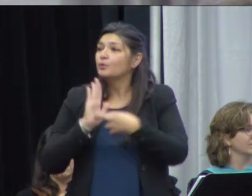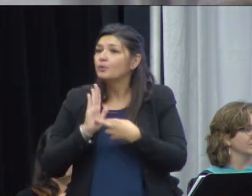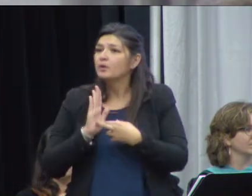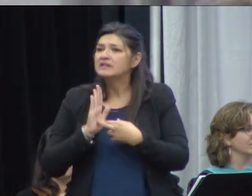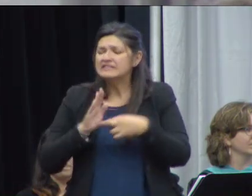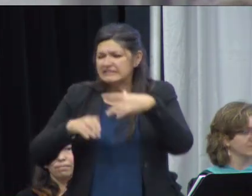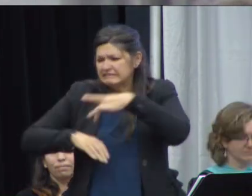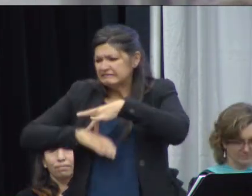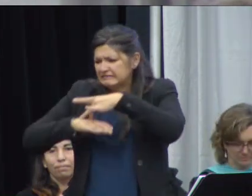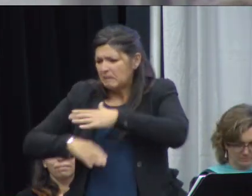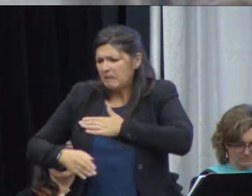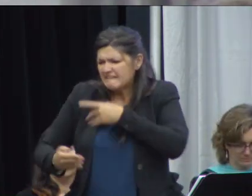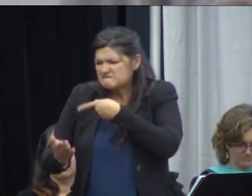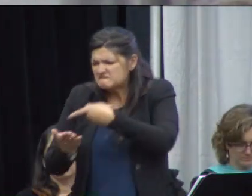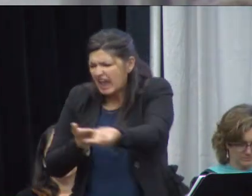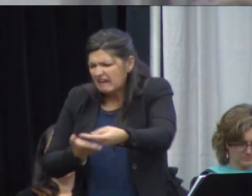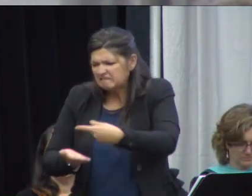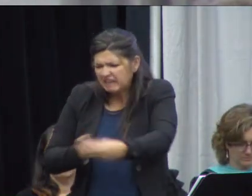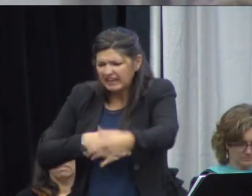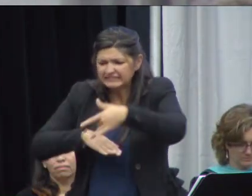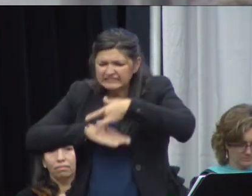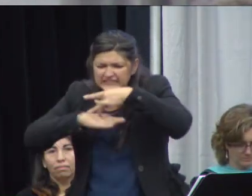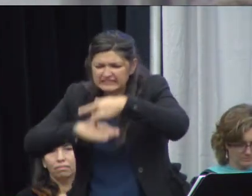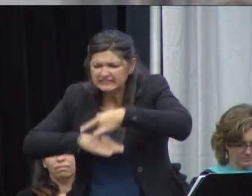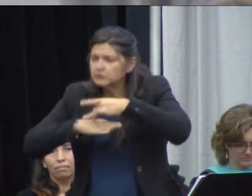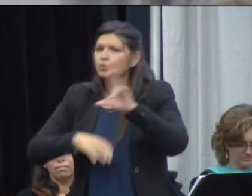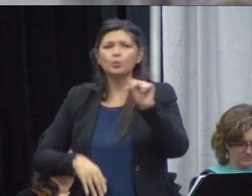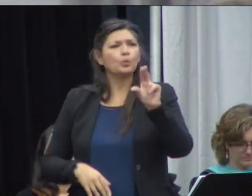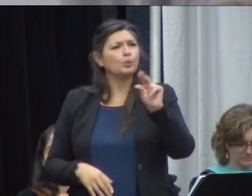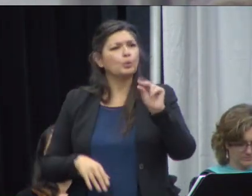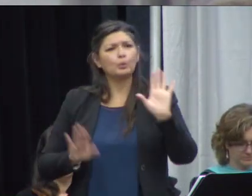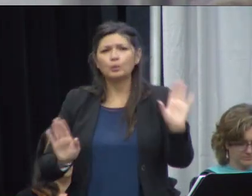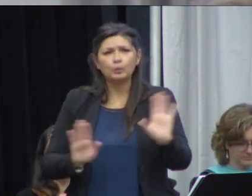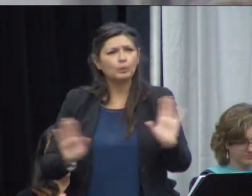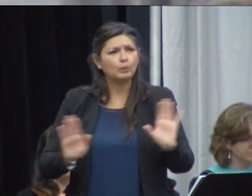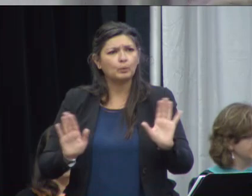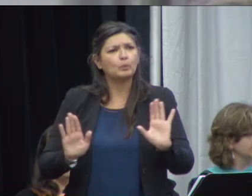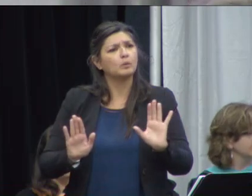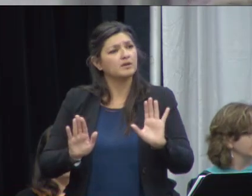I've learned a whole lot more from my failures and mistakes than I have from any of my successes.